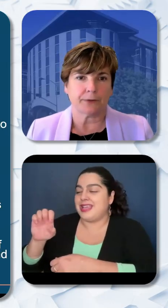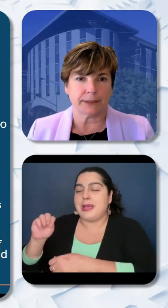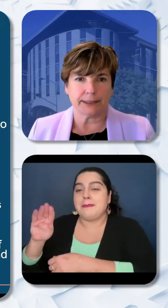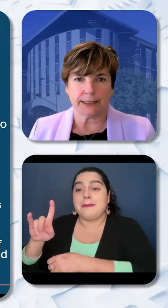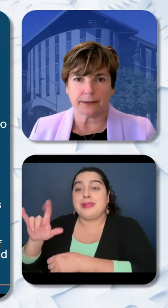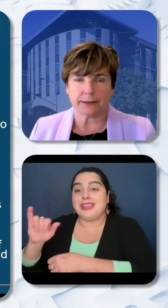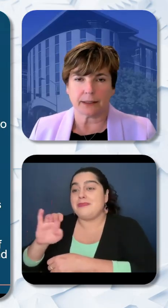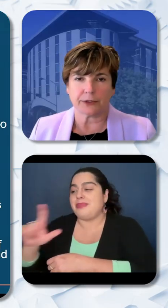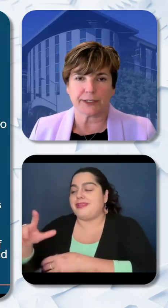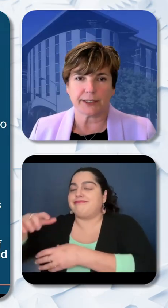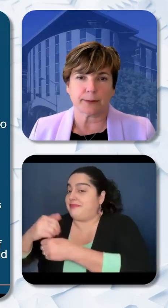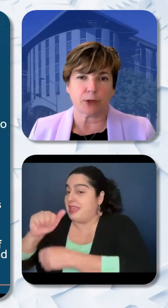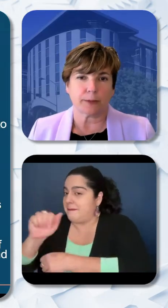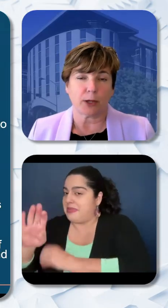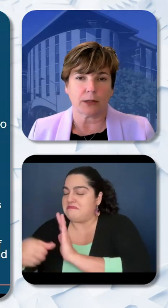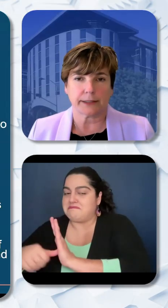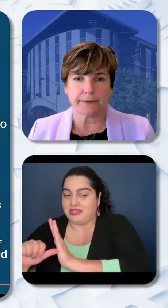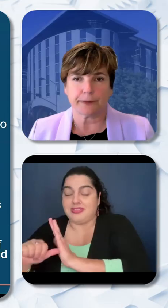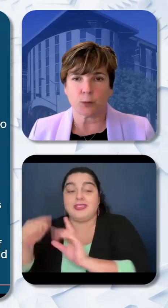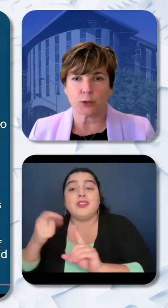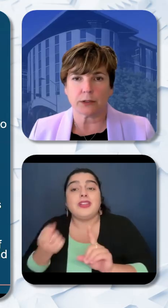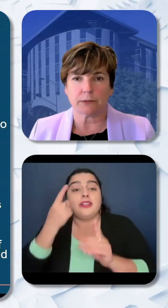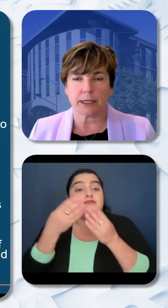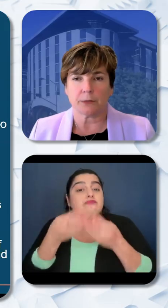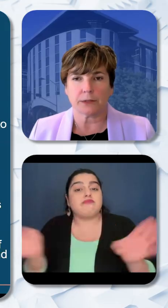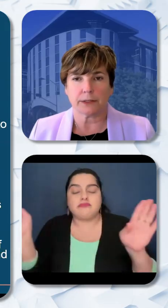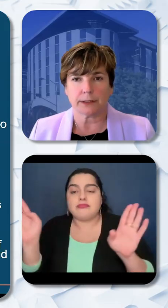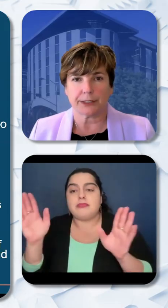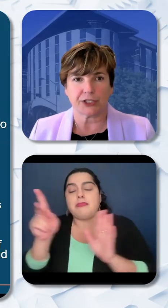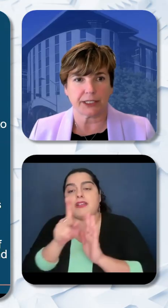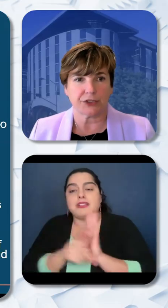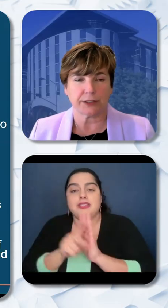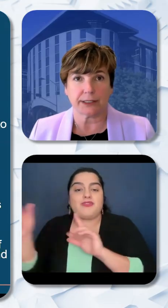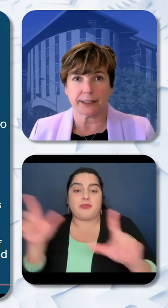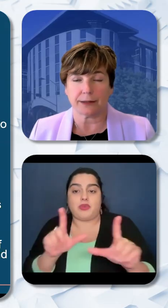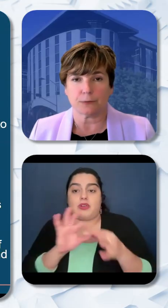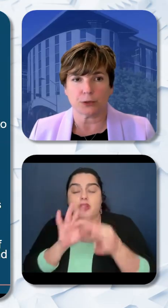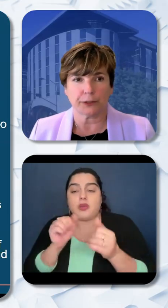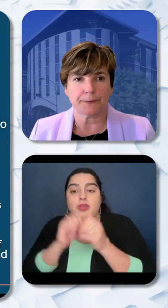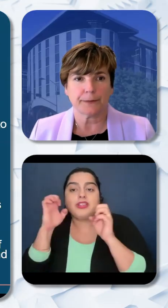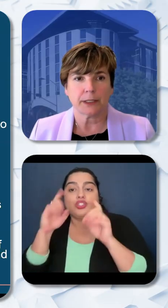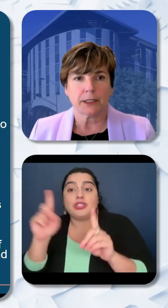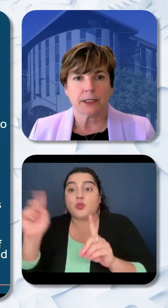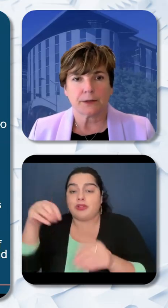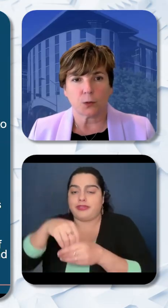And really to understand the broader policy framework around education in California.